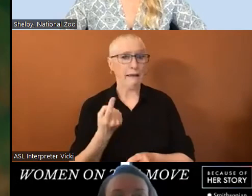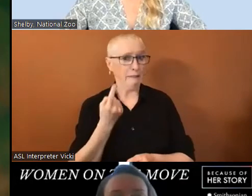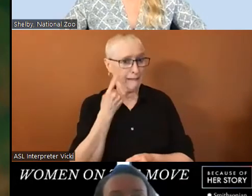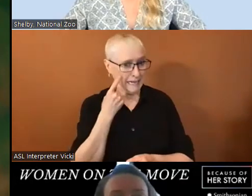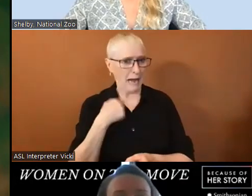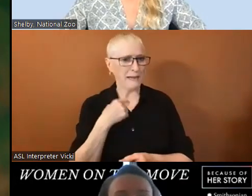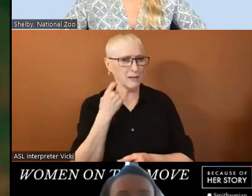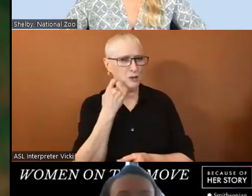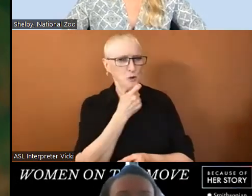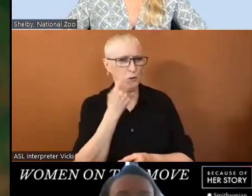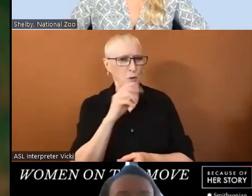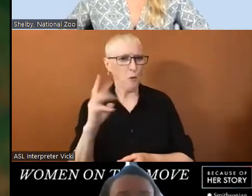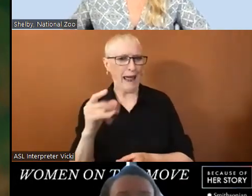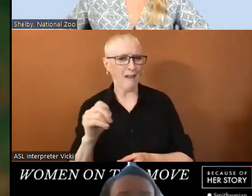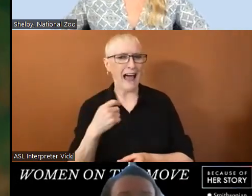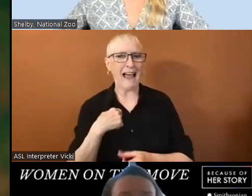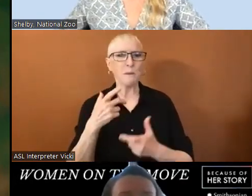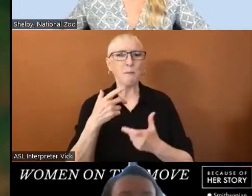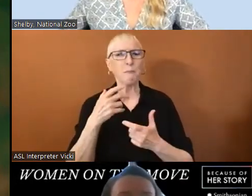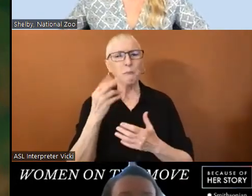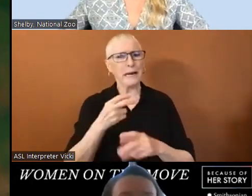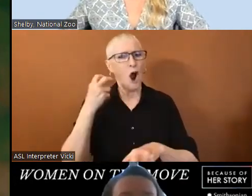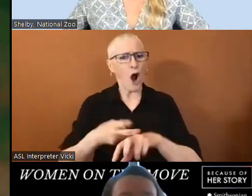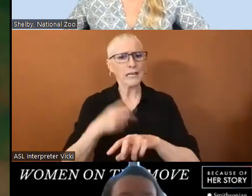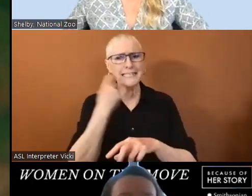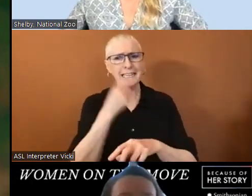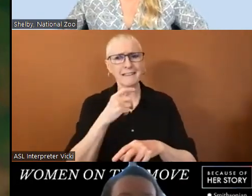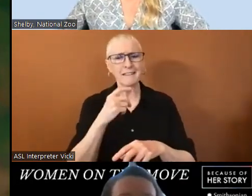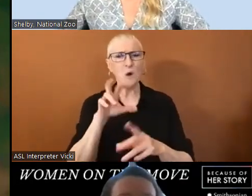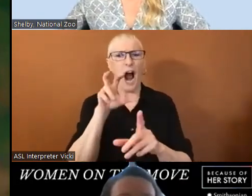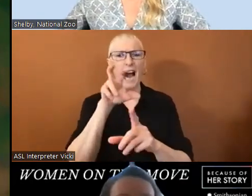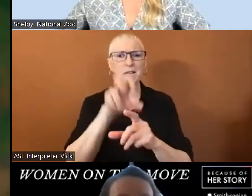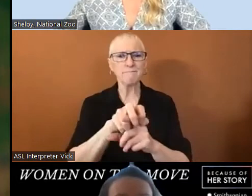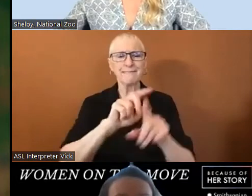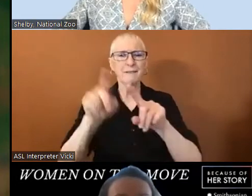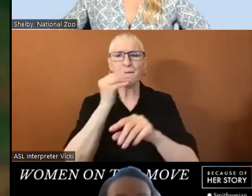whale because I've got some pretty hard teeth to grab different food instead of filter feeding.